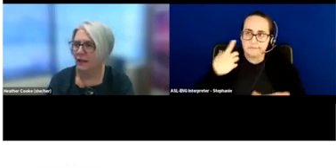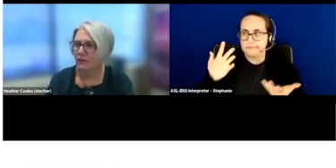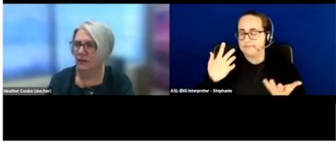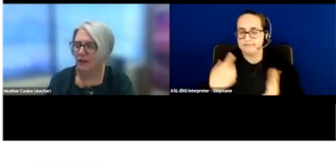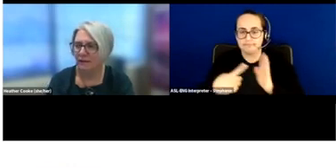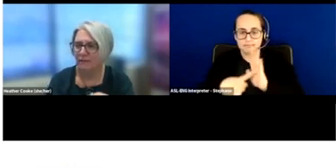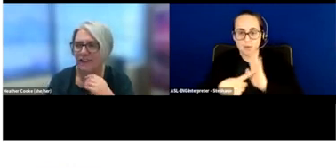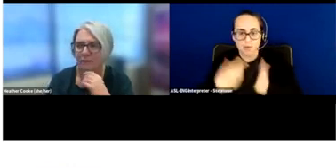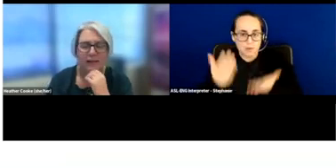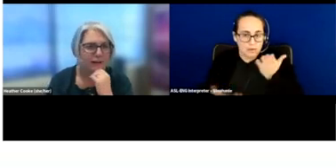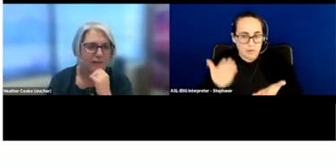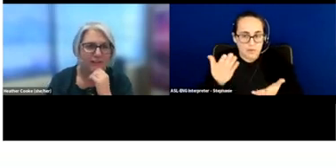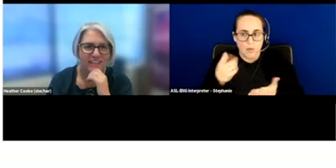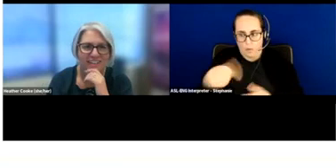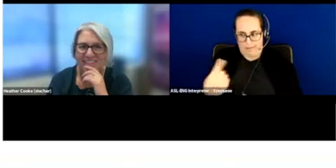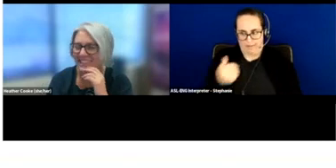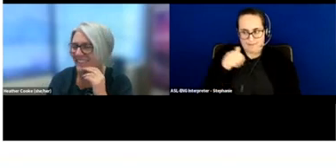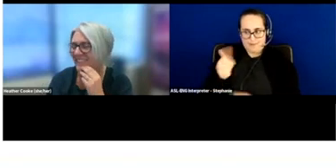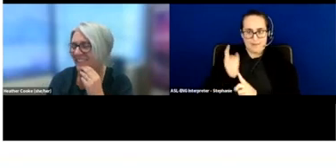And then we have a very talented